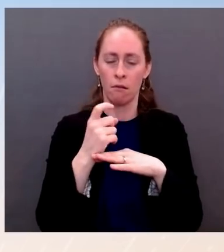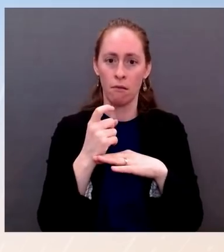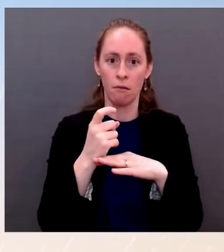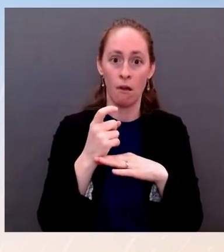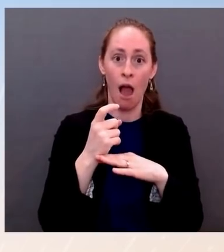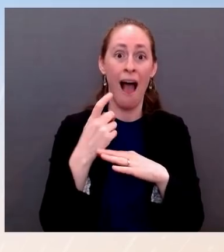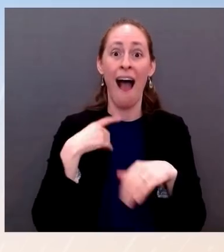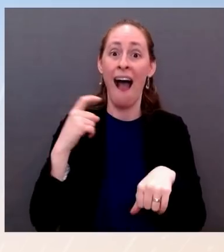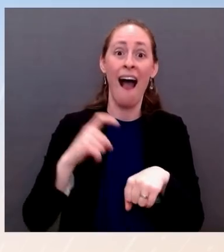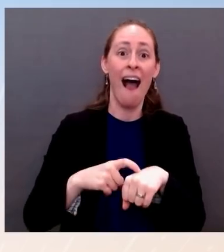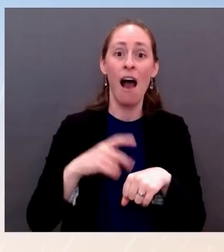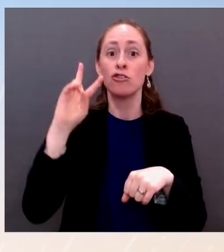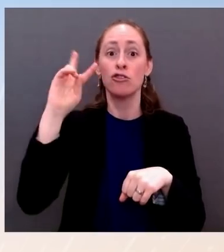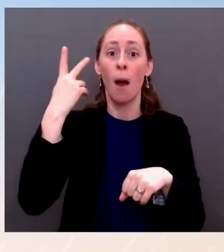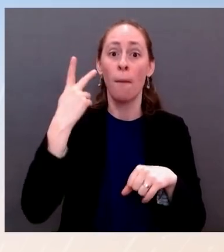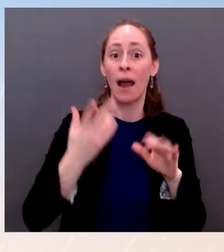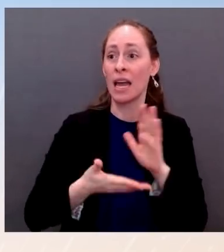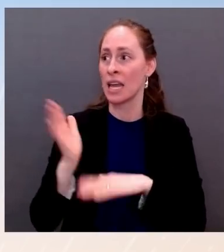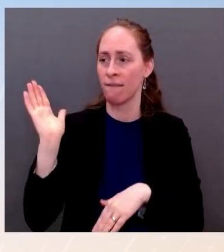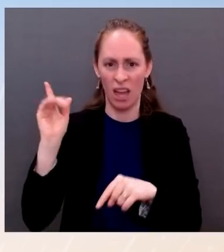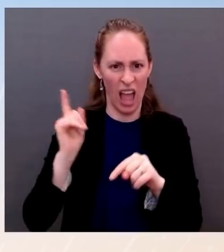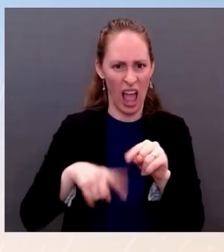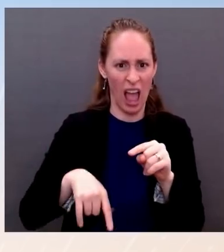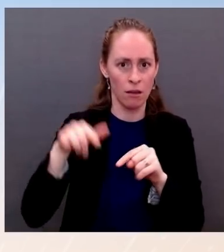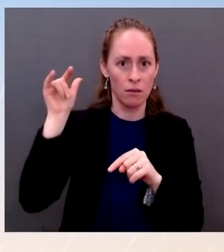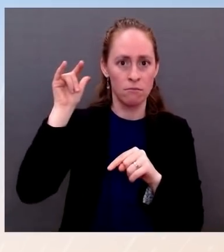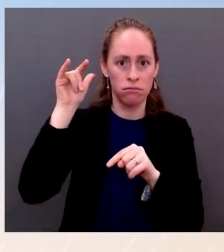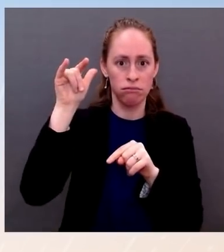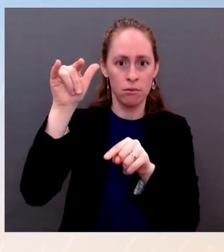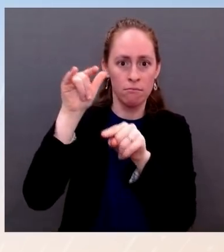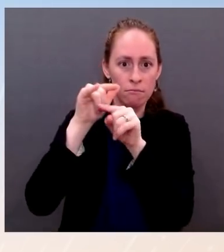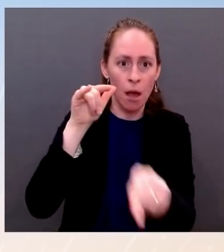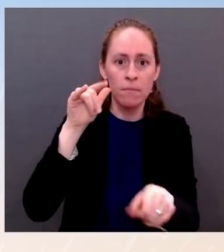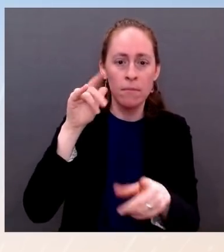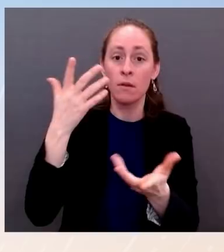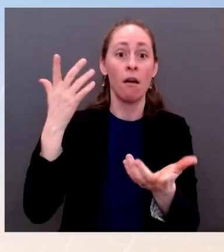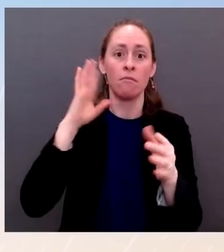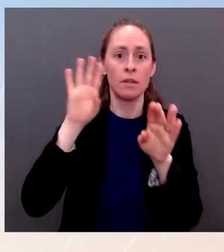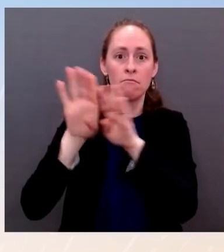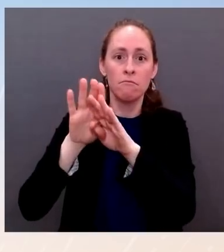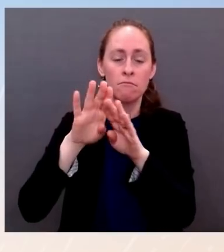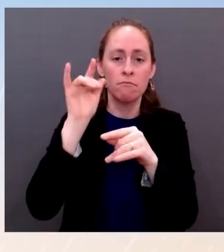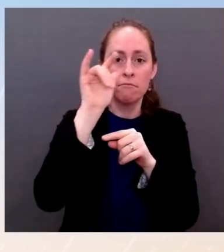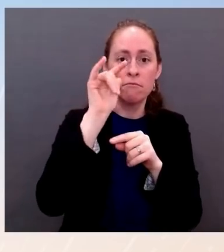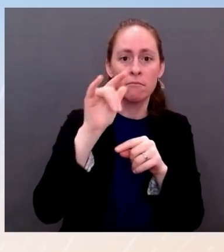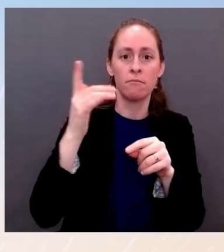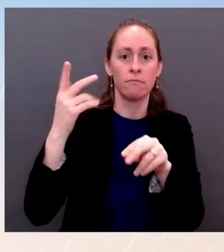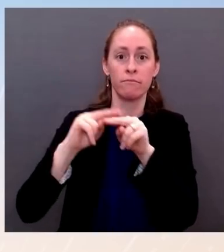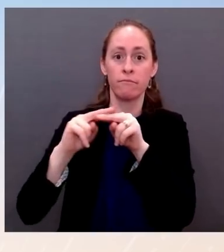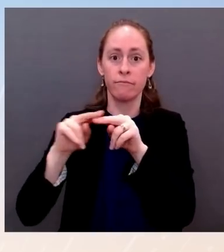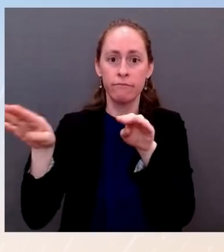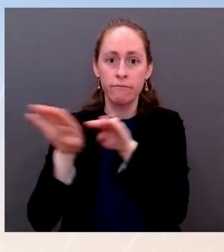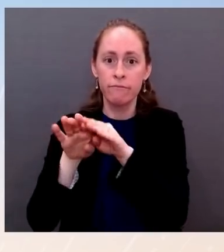important for American citizens in Ukraine to understand. We have been conveying that if American citizens don't have the means to depart,